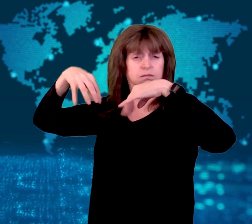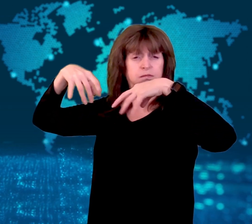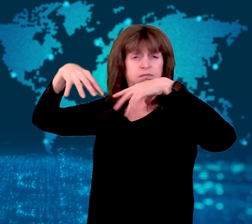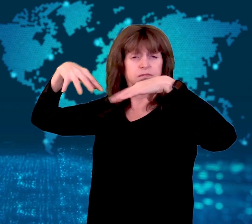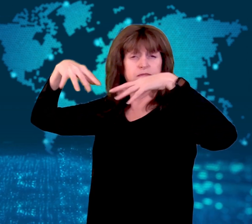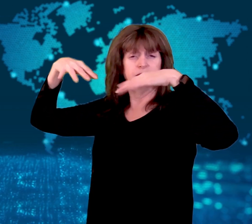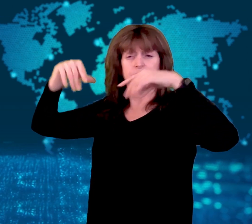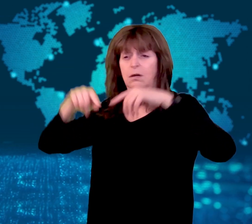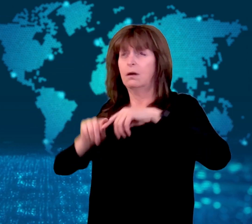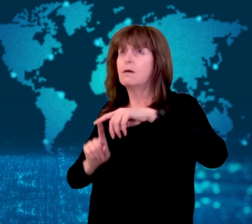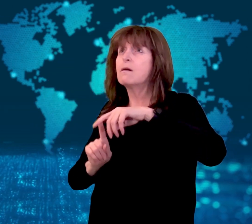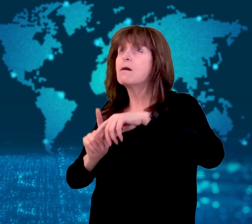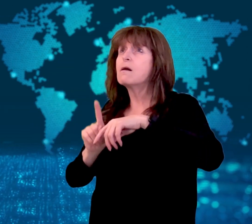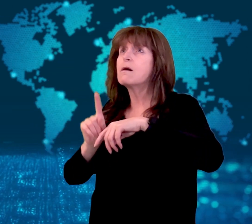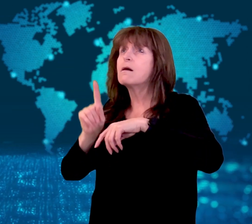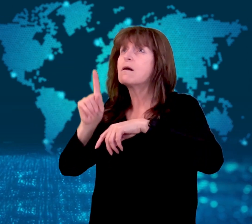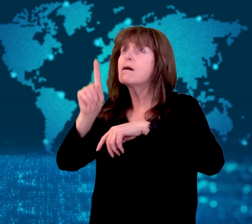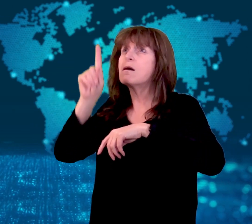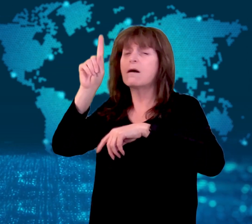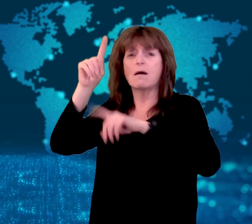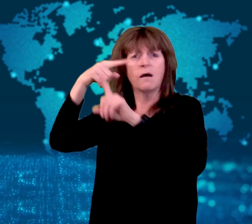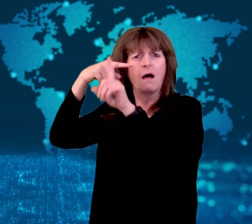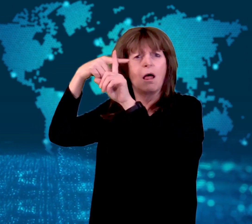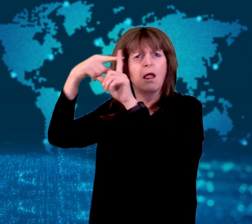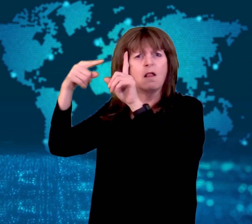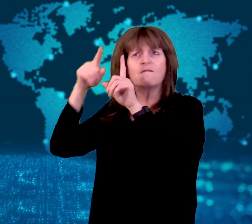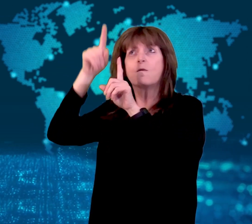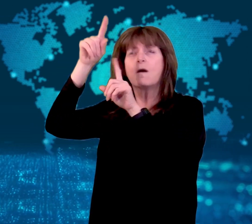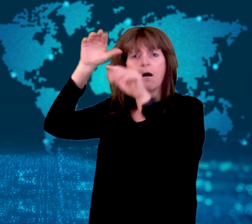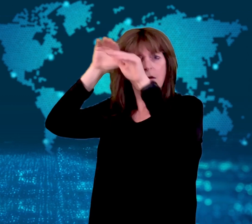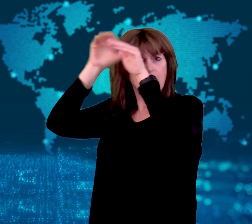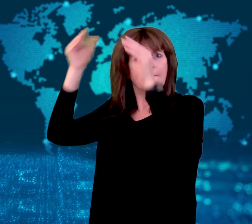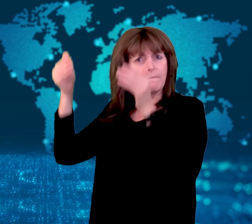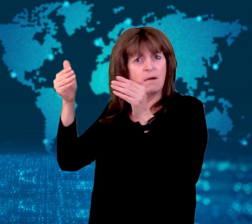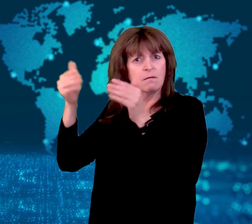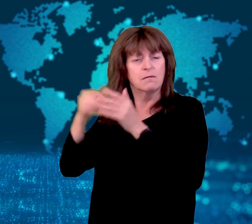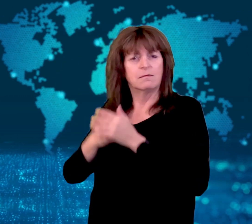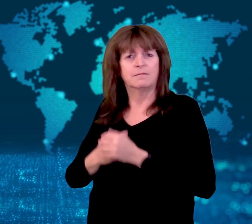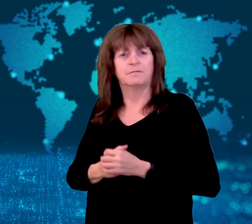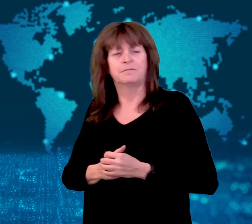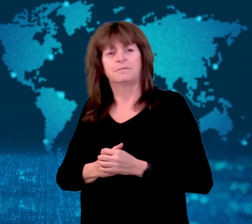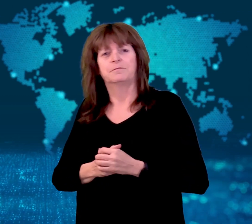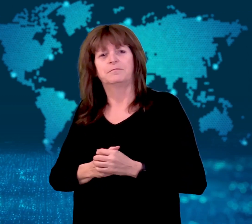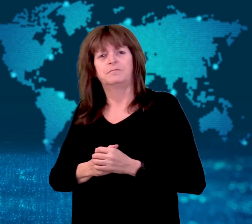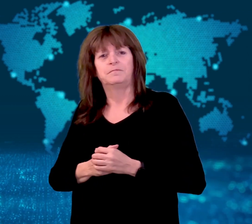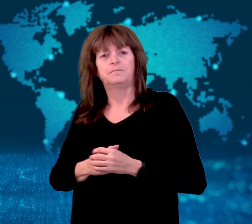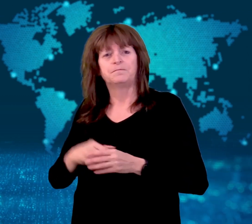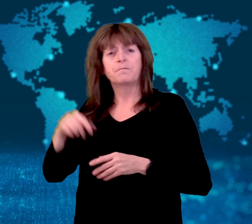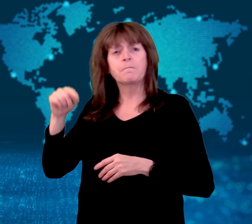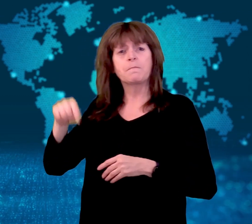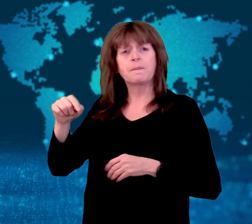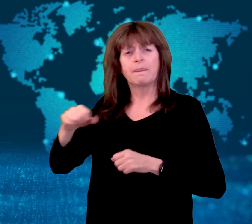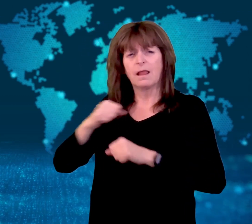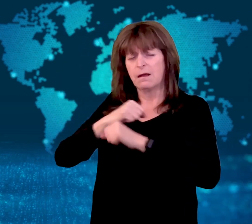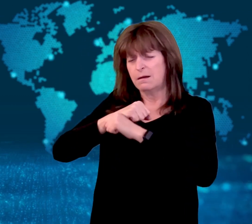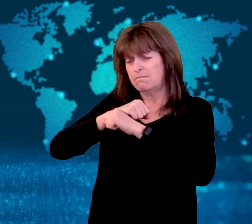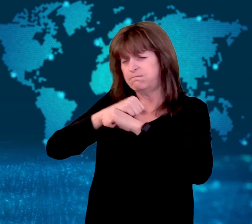a century, sending a plume of ash and vapor halfway to space.